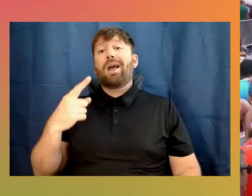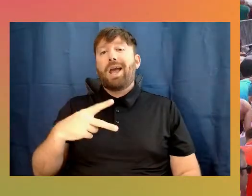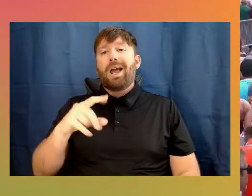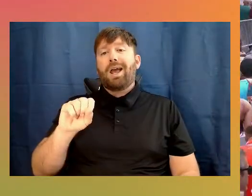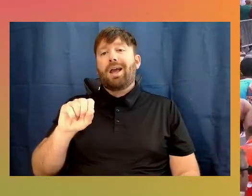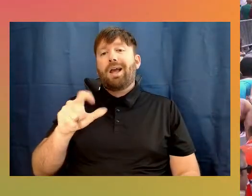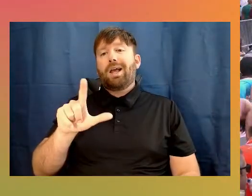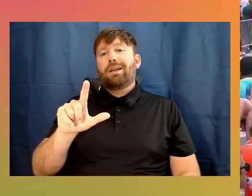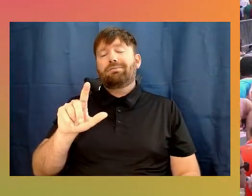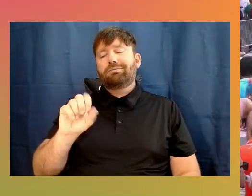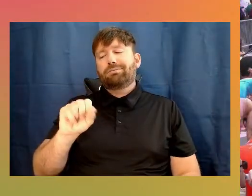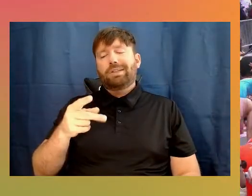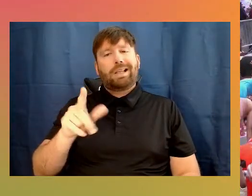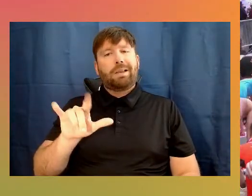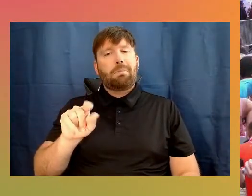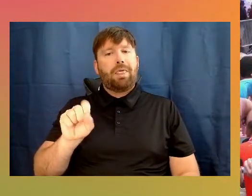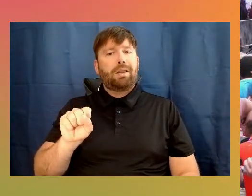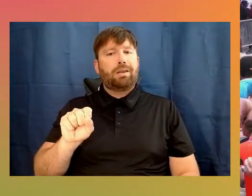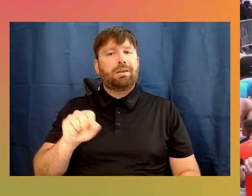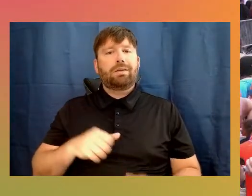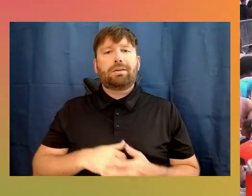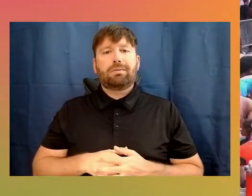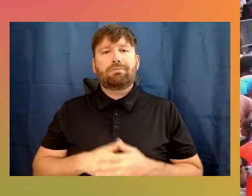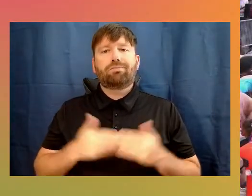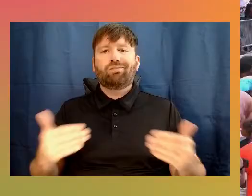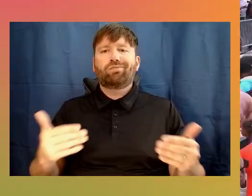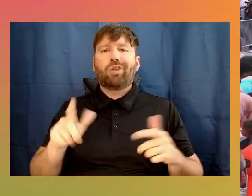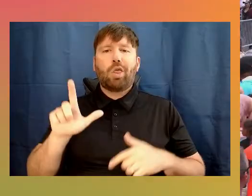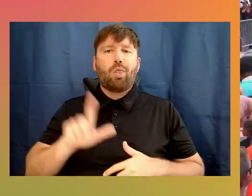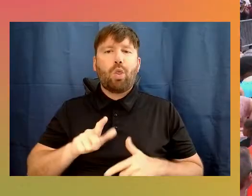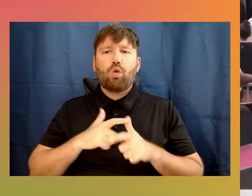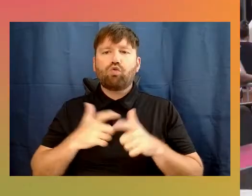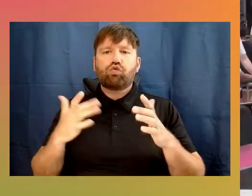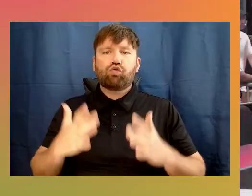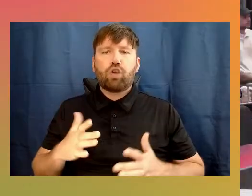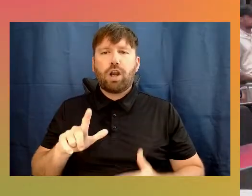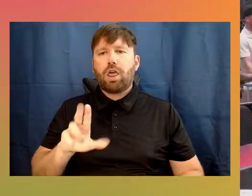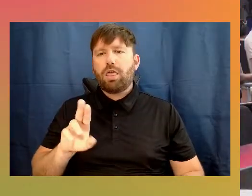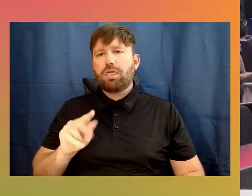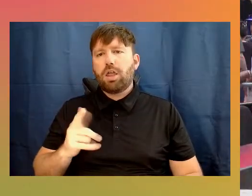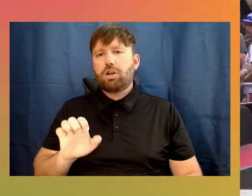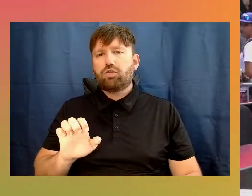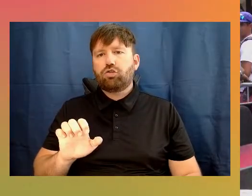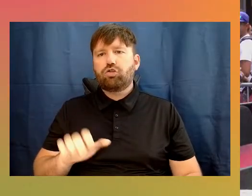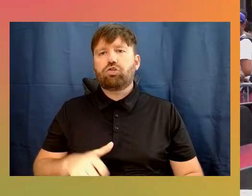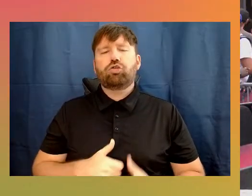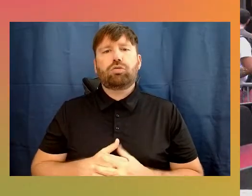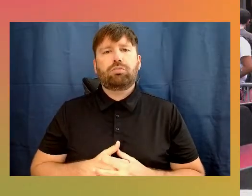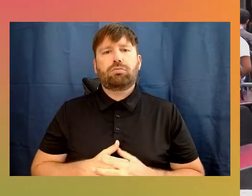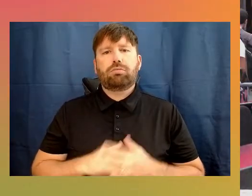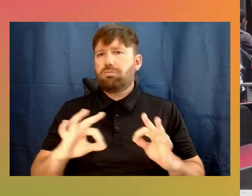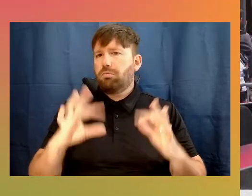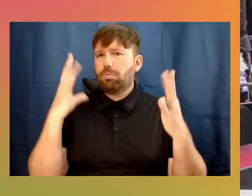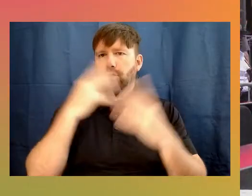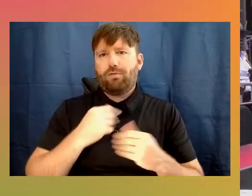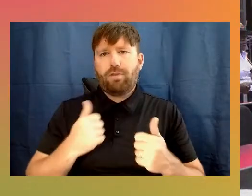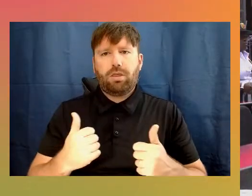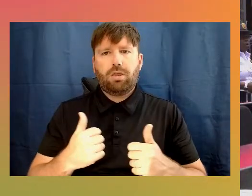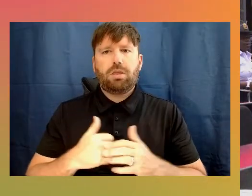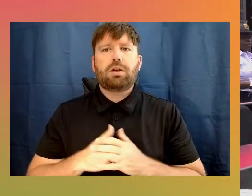GUYS.